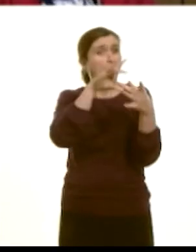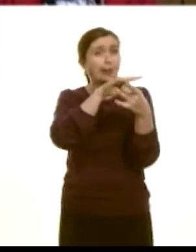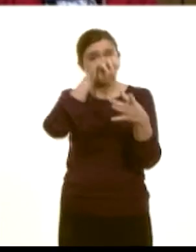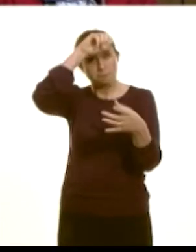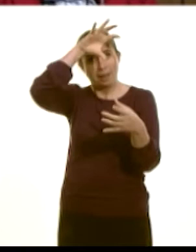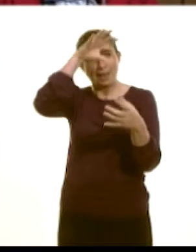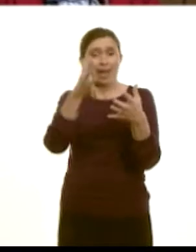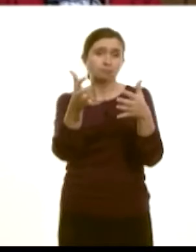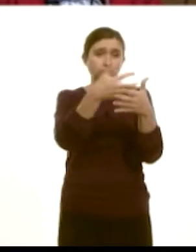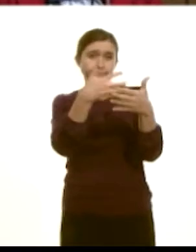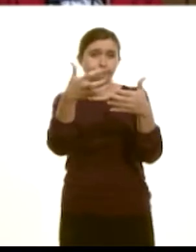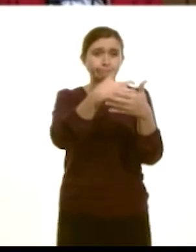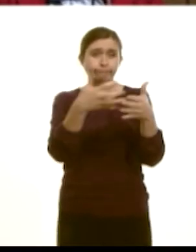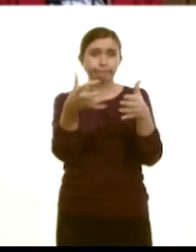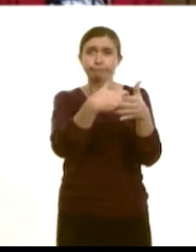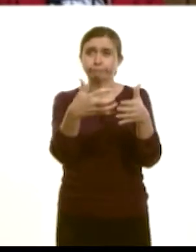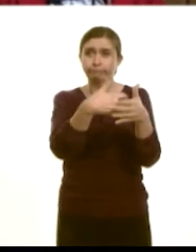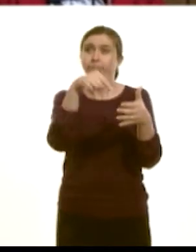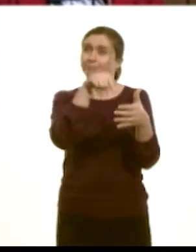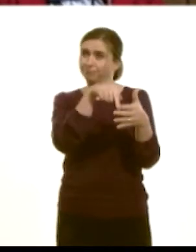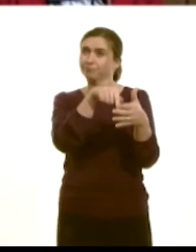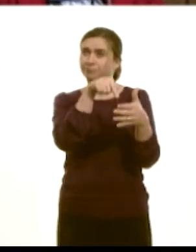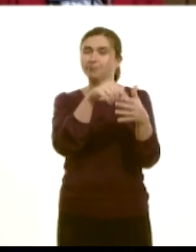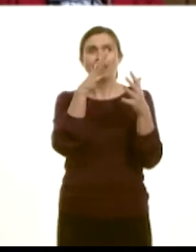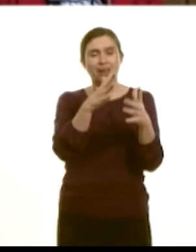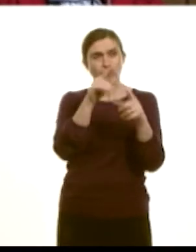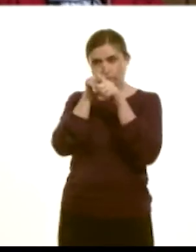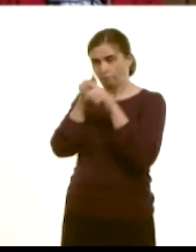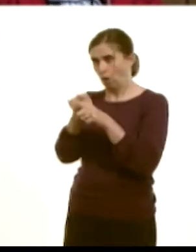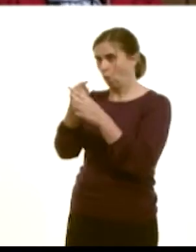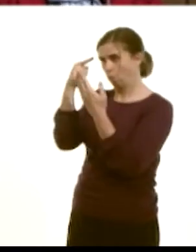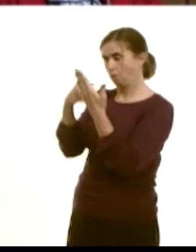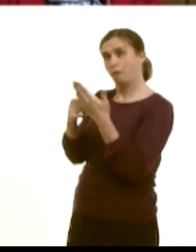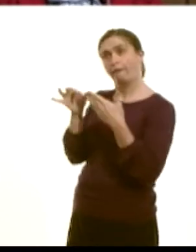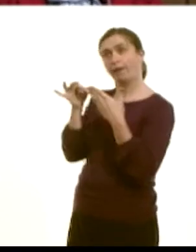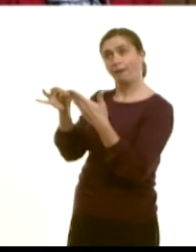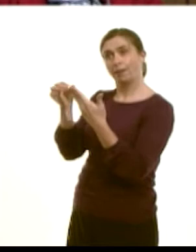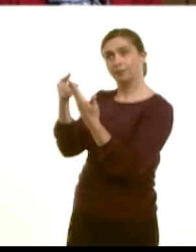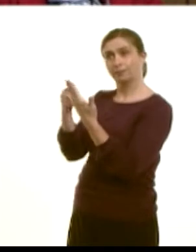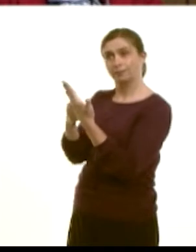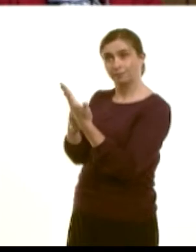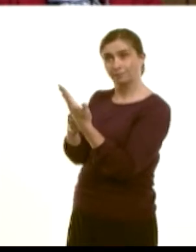to follow the guidance that is in place at present and which is quite robust in terms